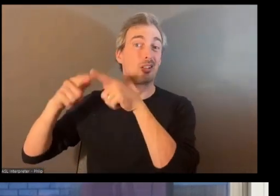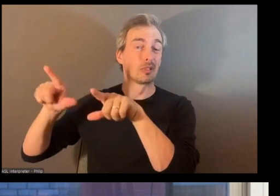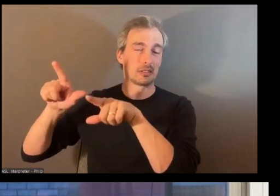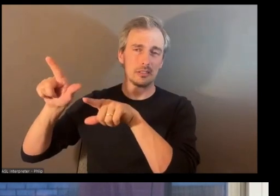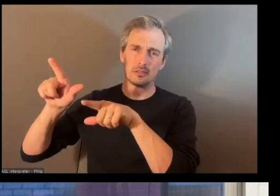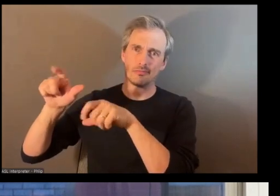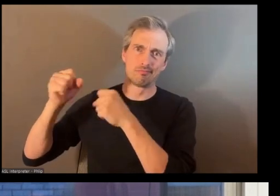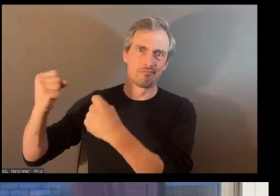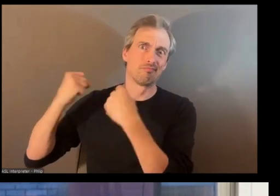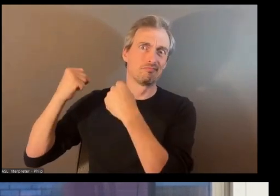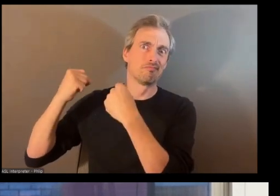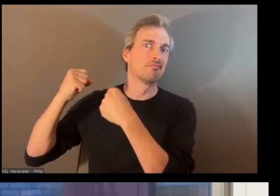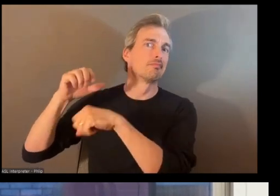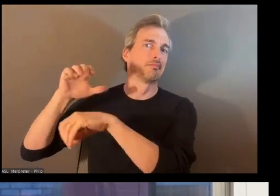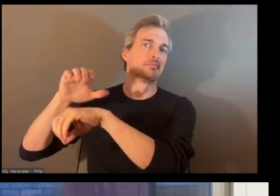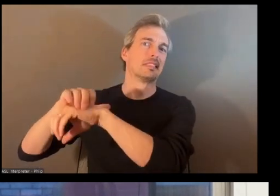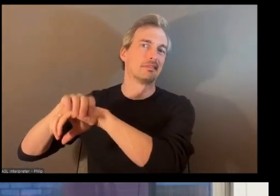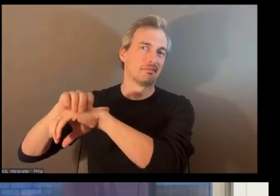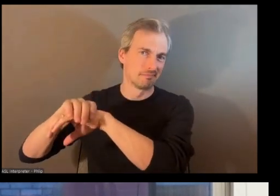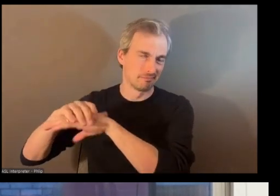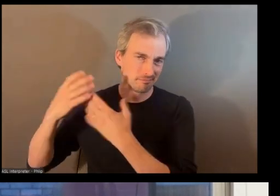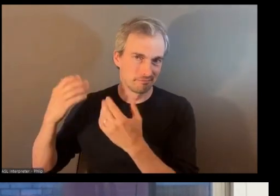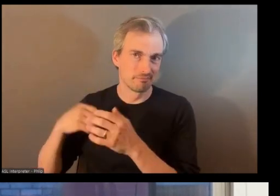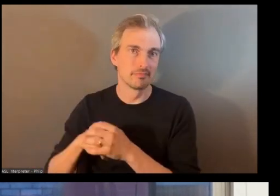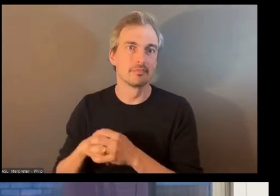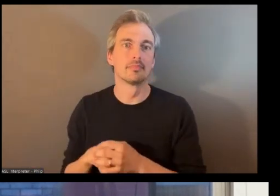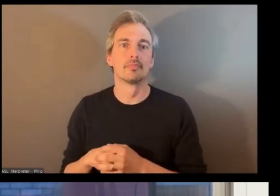On the graph here that I have from